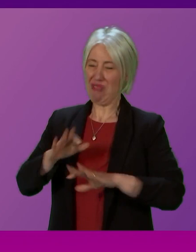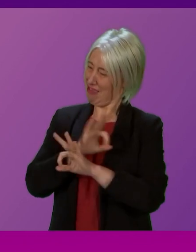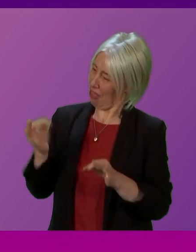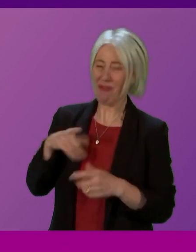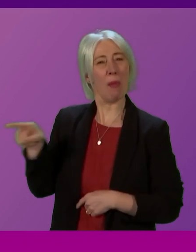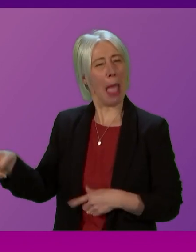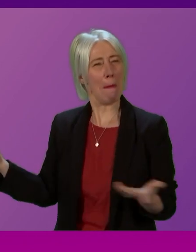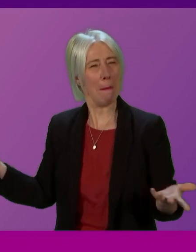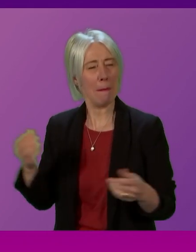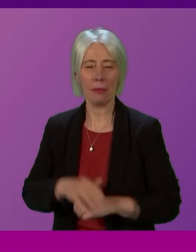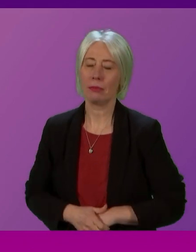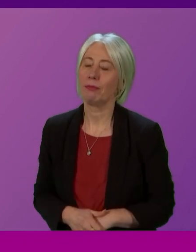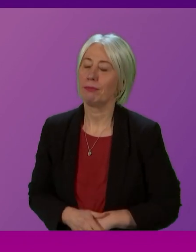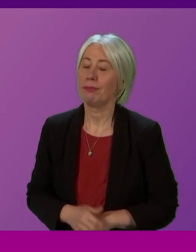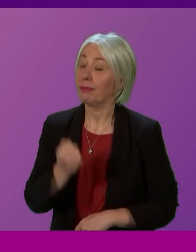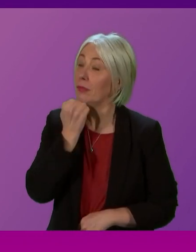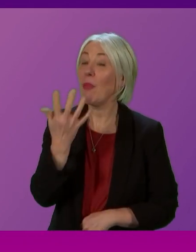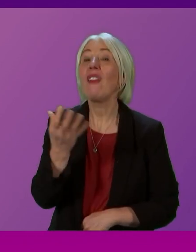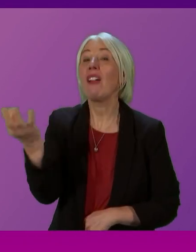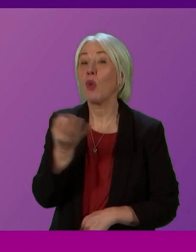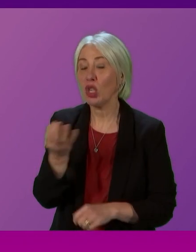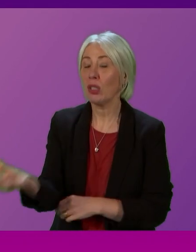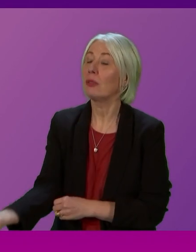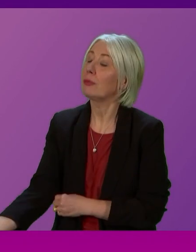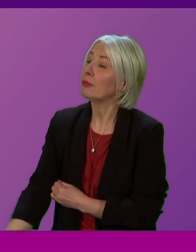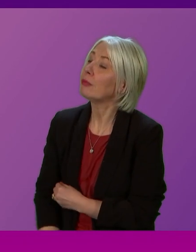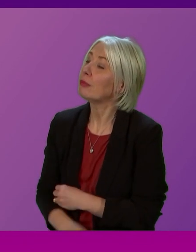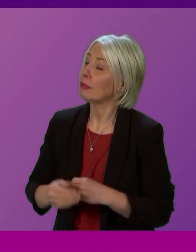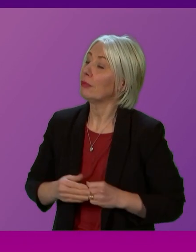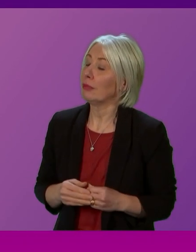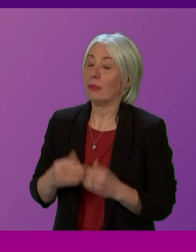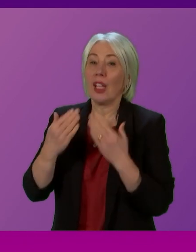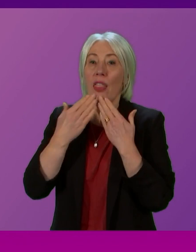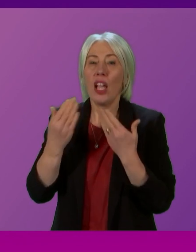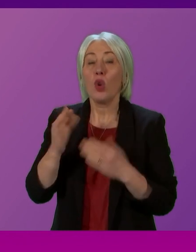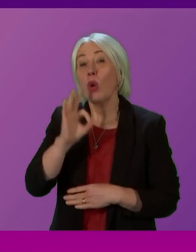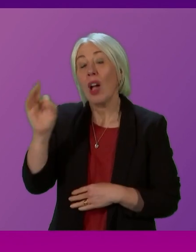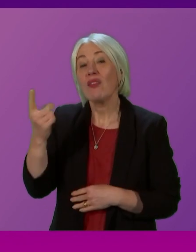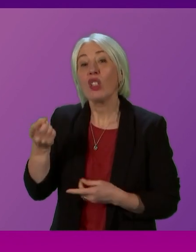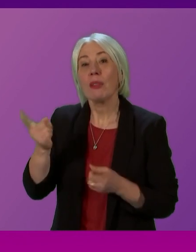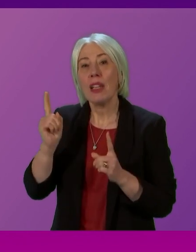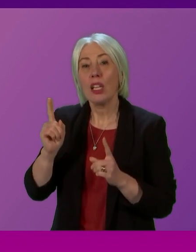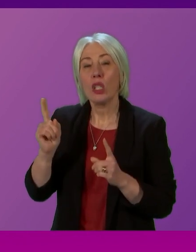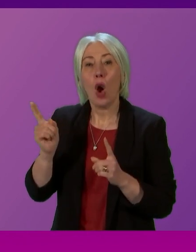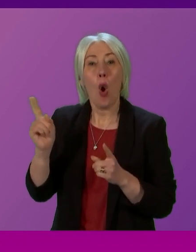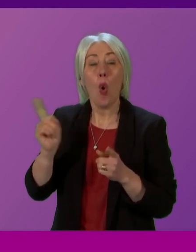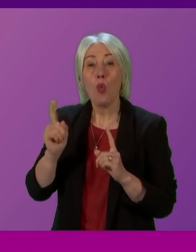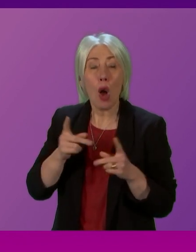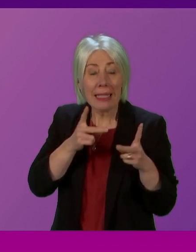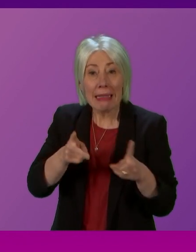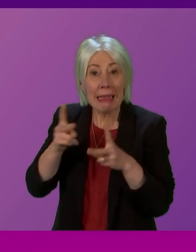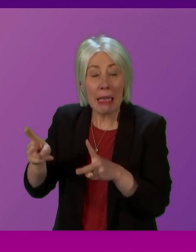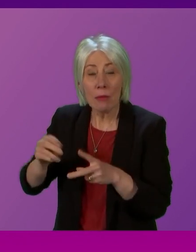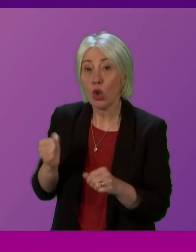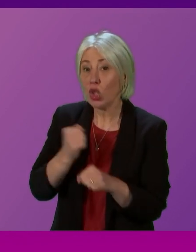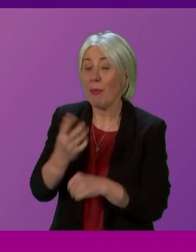To ask the First Minister what schemes the Scottish Government has in place to support